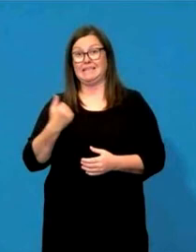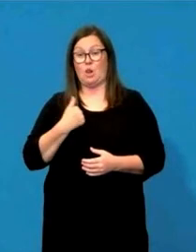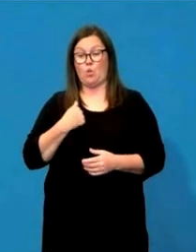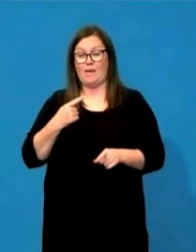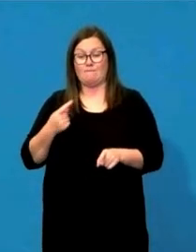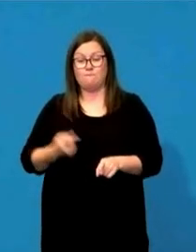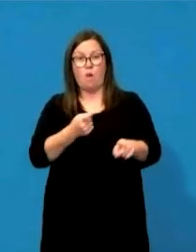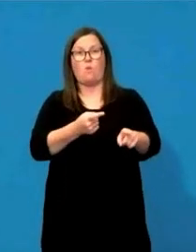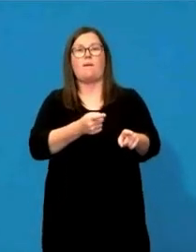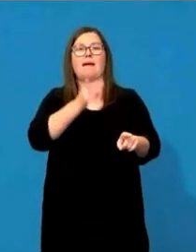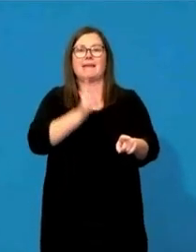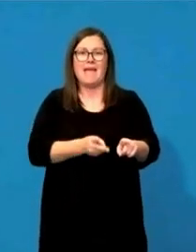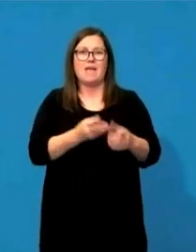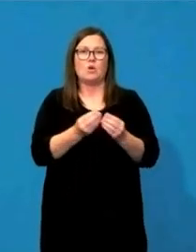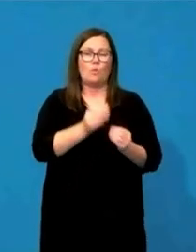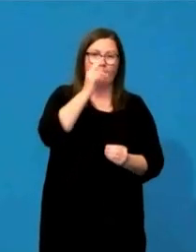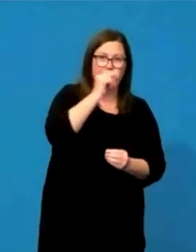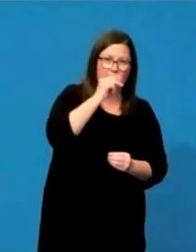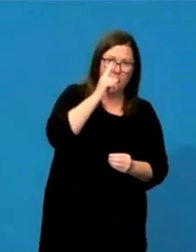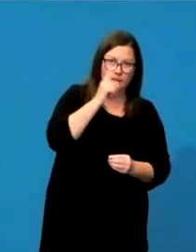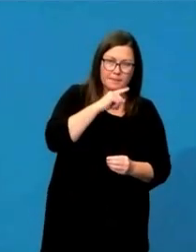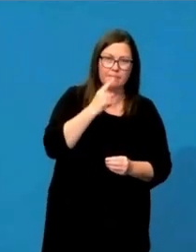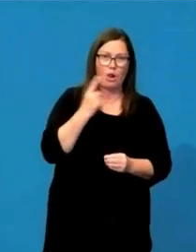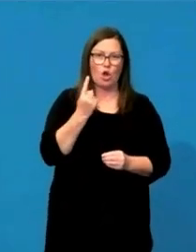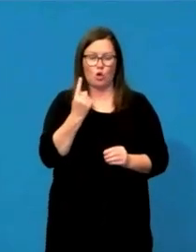All of the young people who were diagnosed with FASD in the original study 10 years ago,